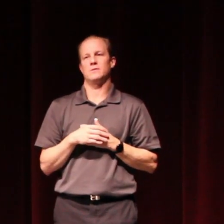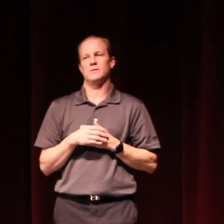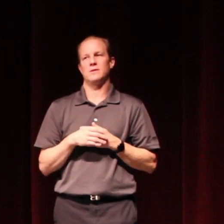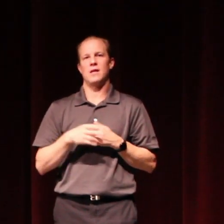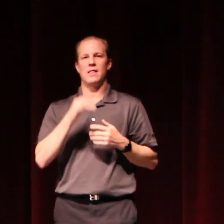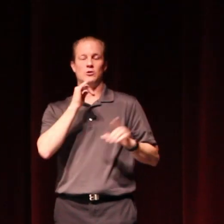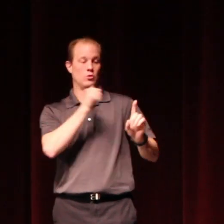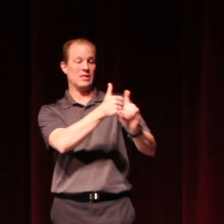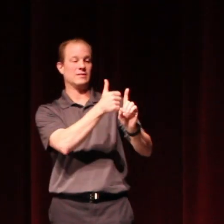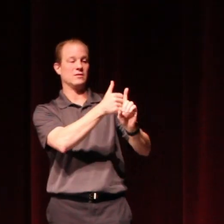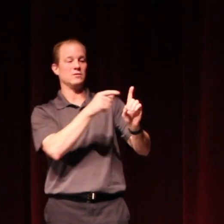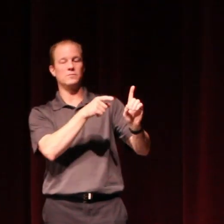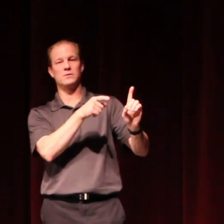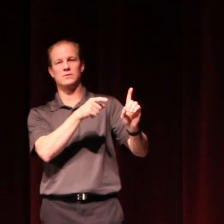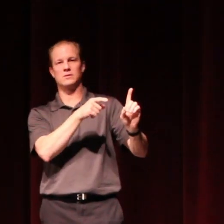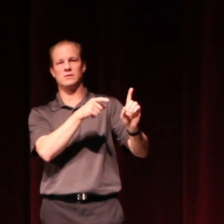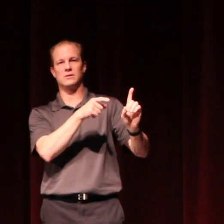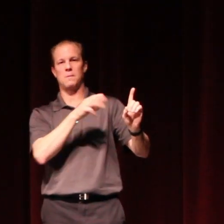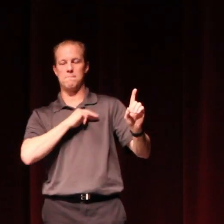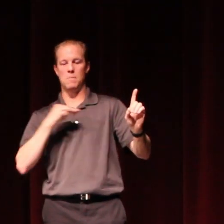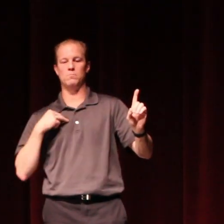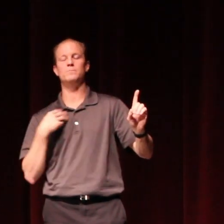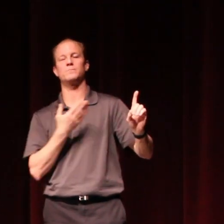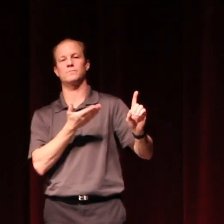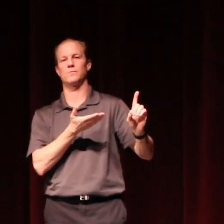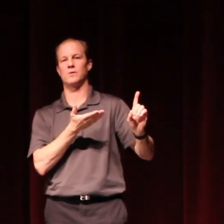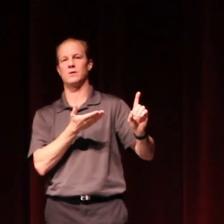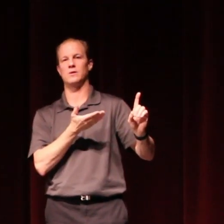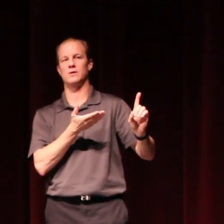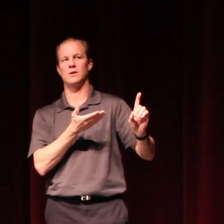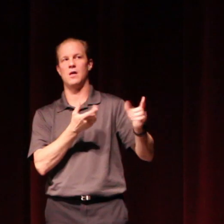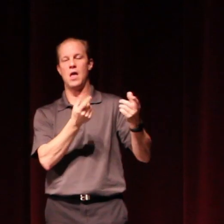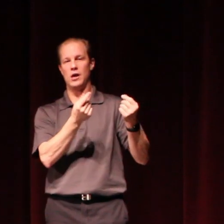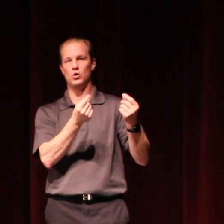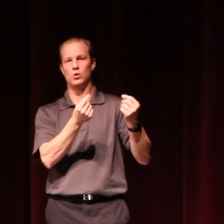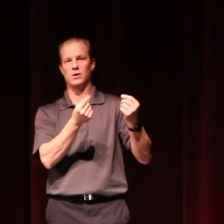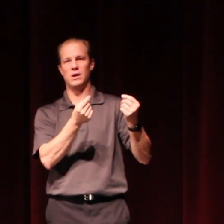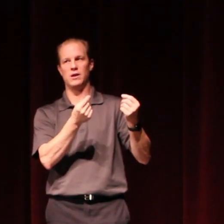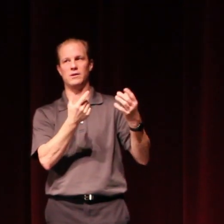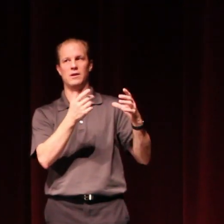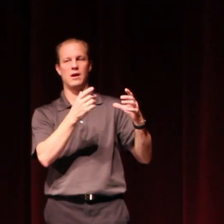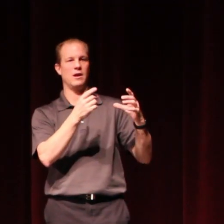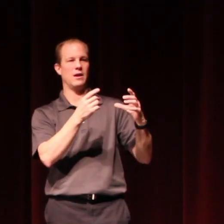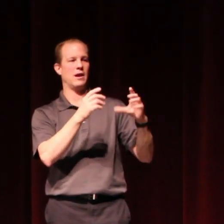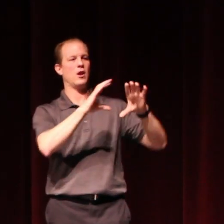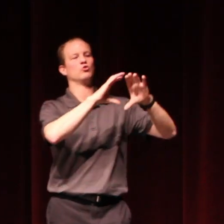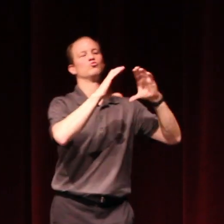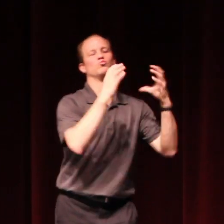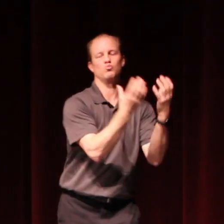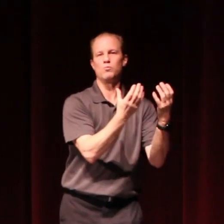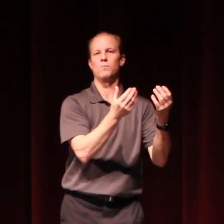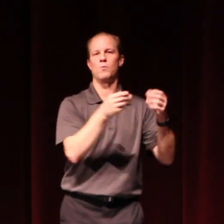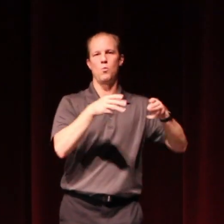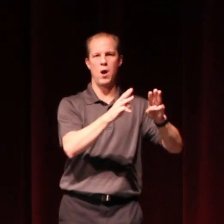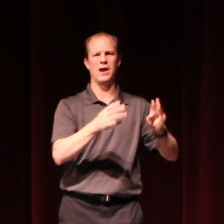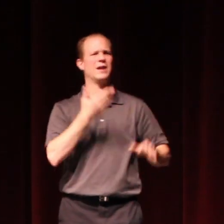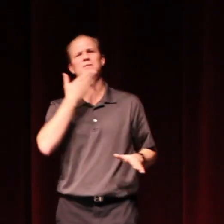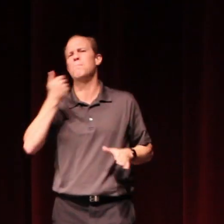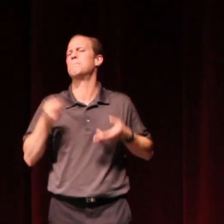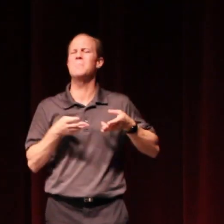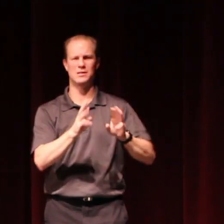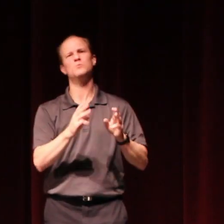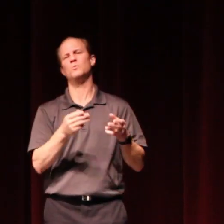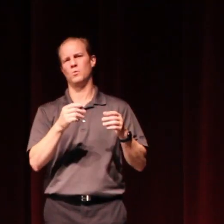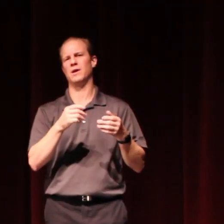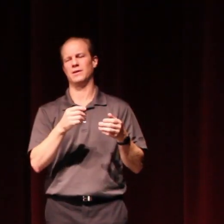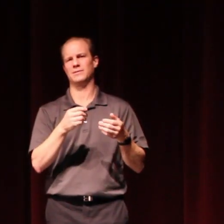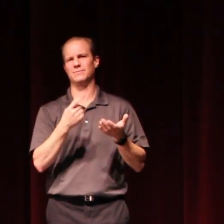of people and members do this in a collaborative way, and that's the best way to handle this. If it